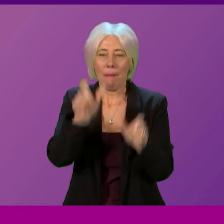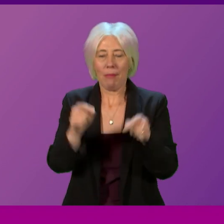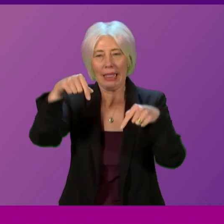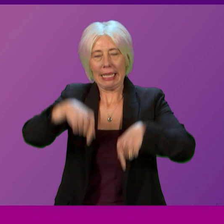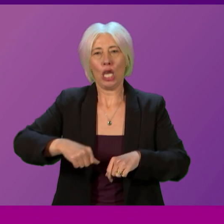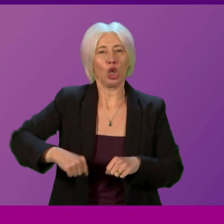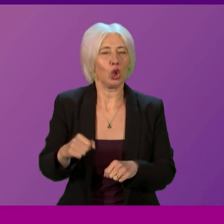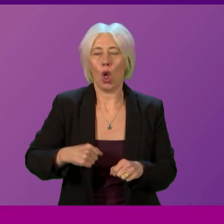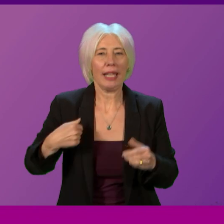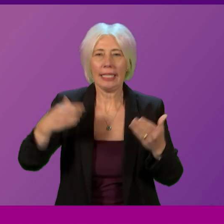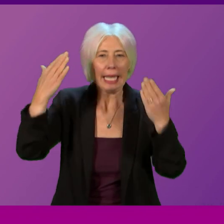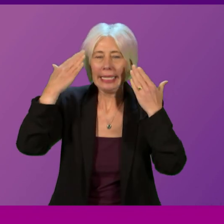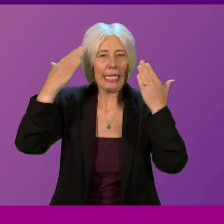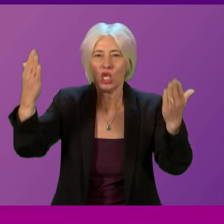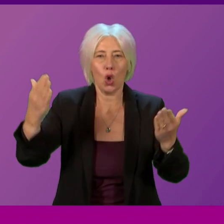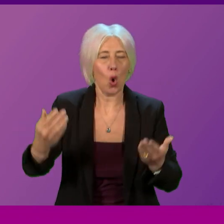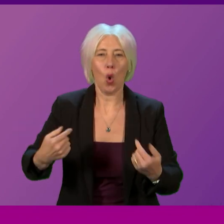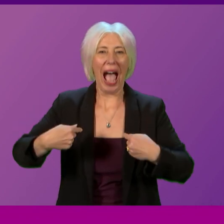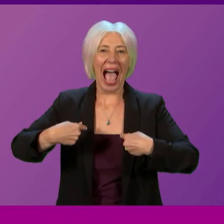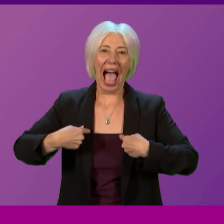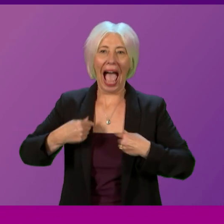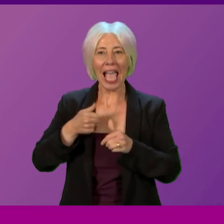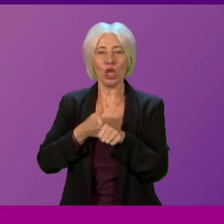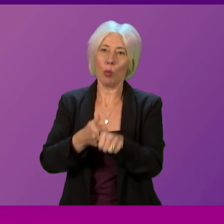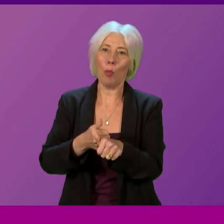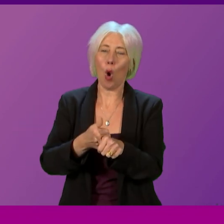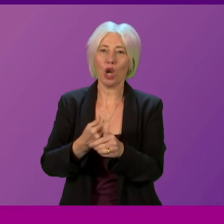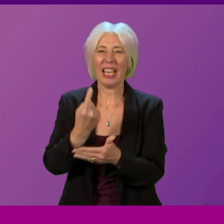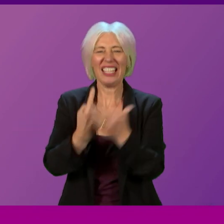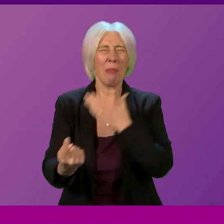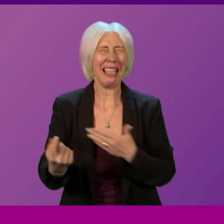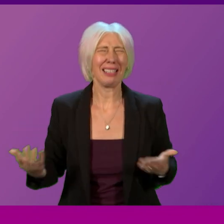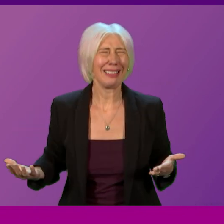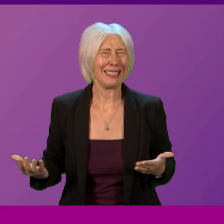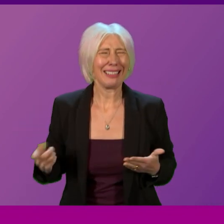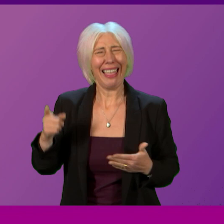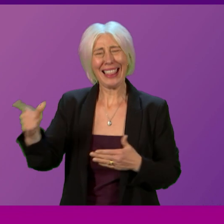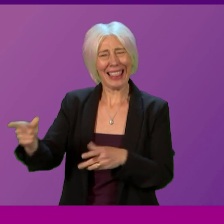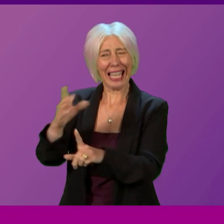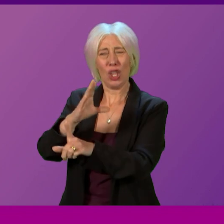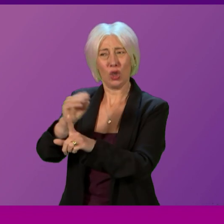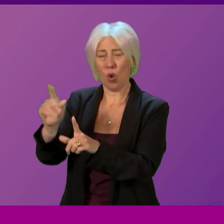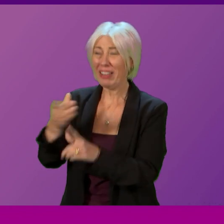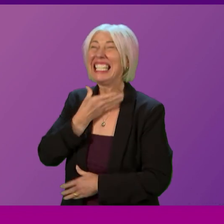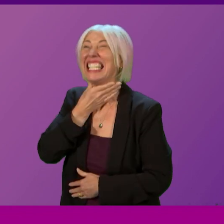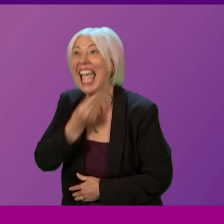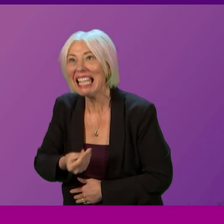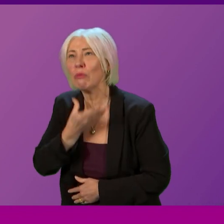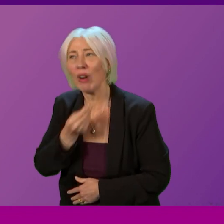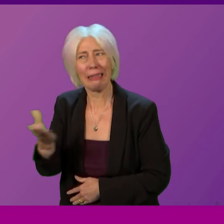know that I supported a referendum, the Tories are even more desperate than I thought that